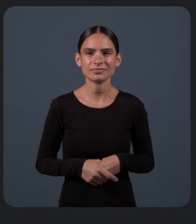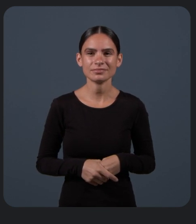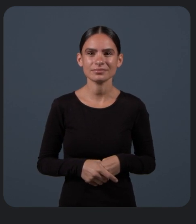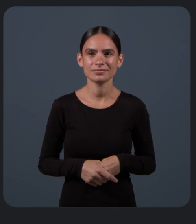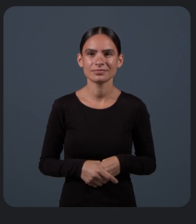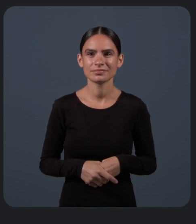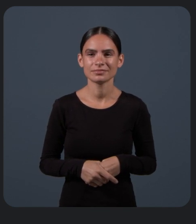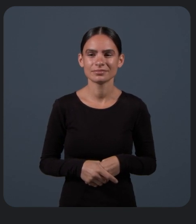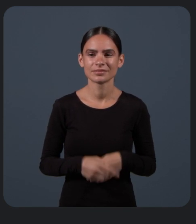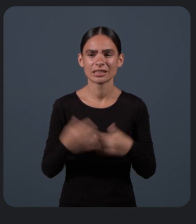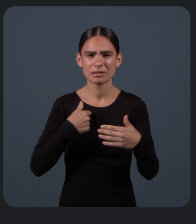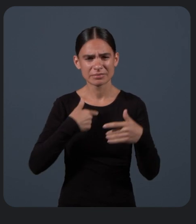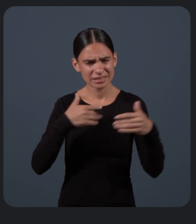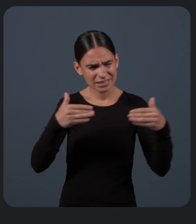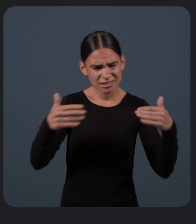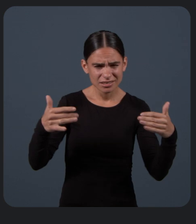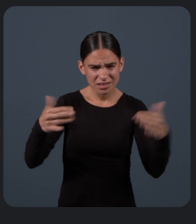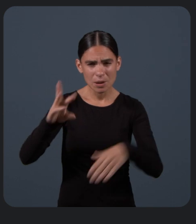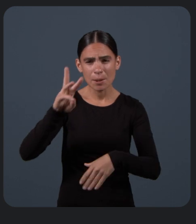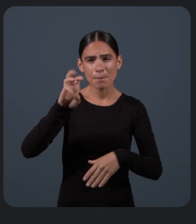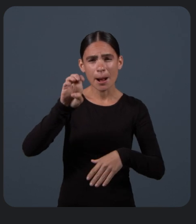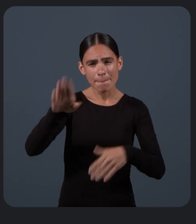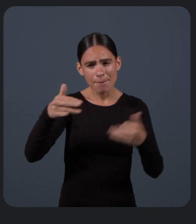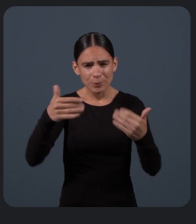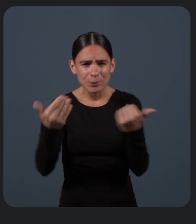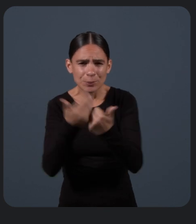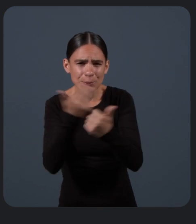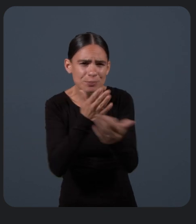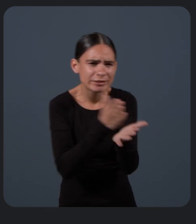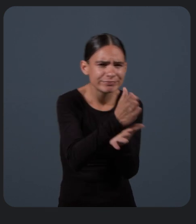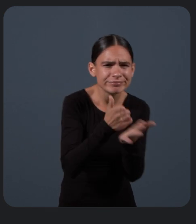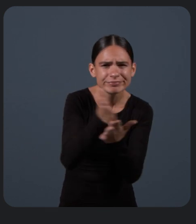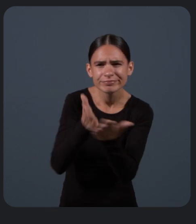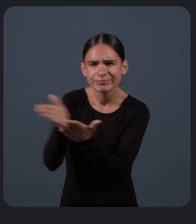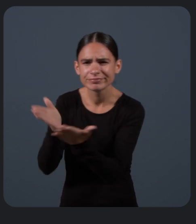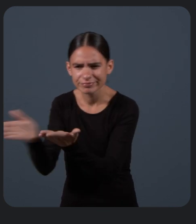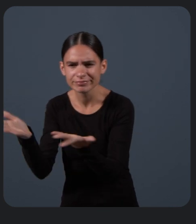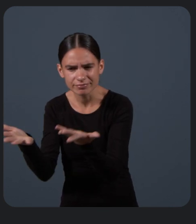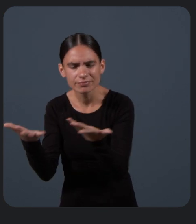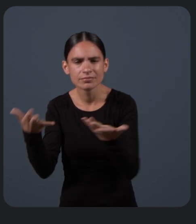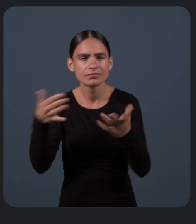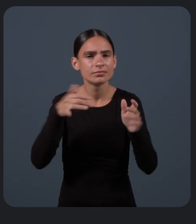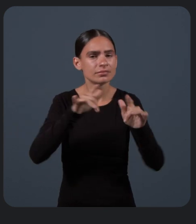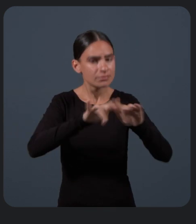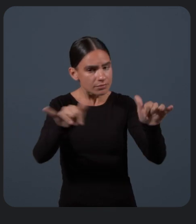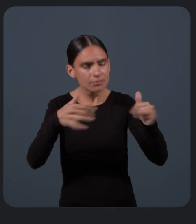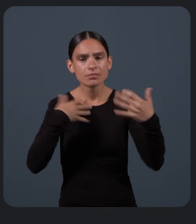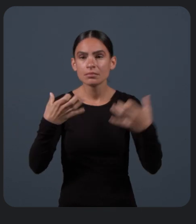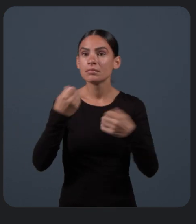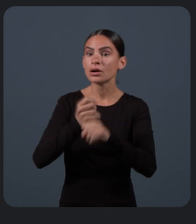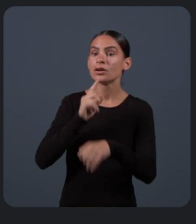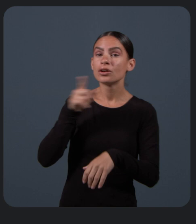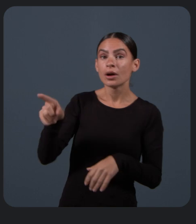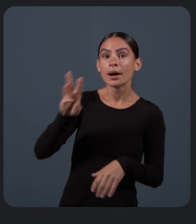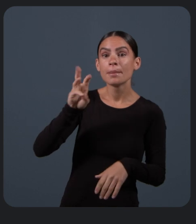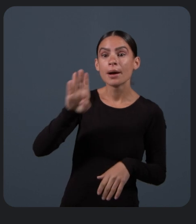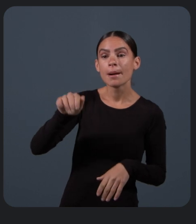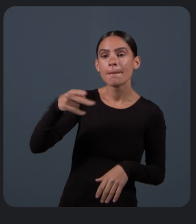So, while we push the web forward into a bunch of new areas, we're also working to ensure that web APIs perform consistently